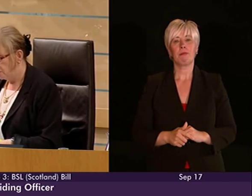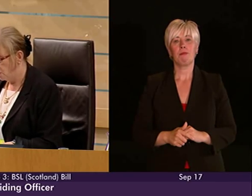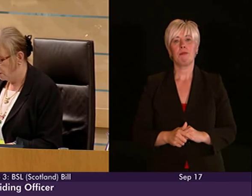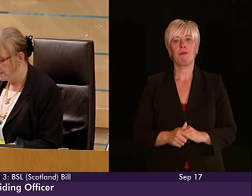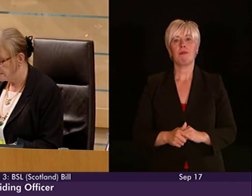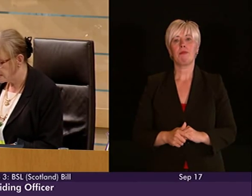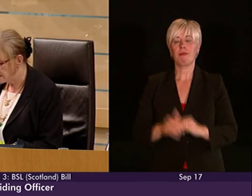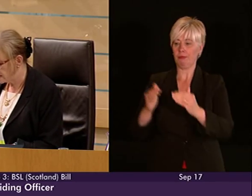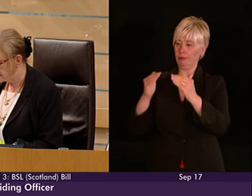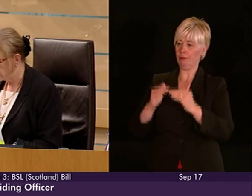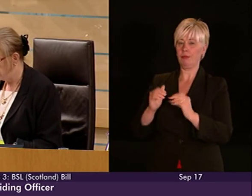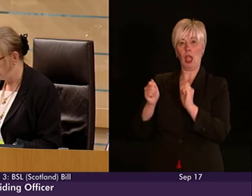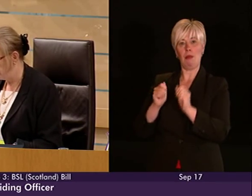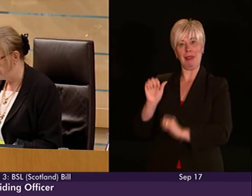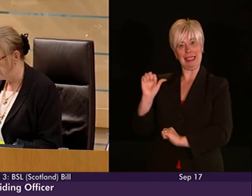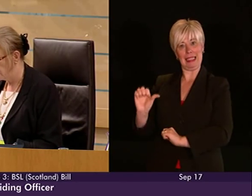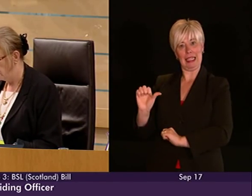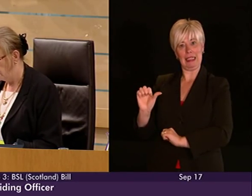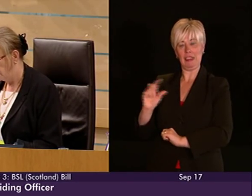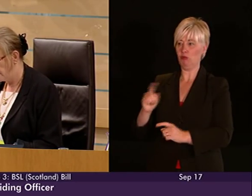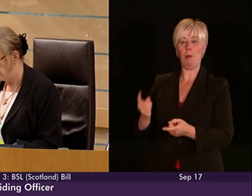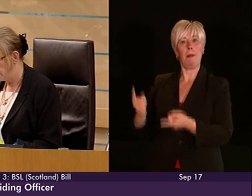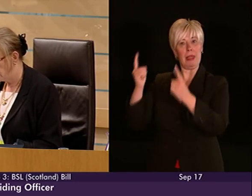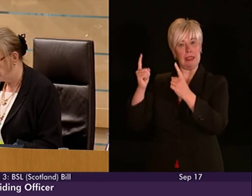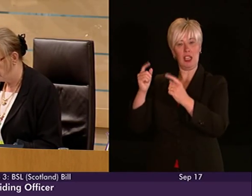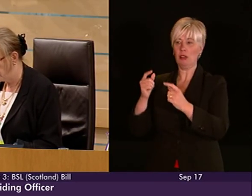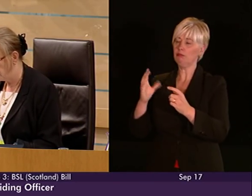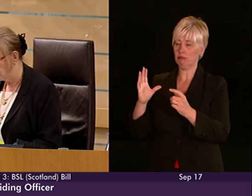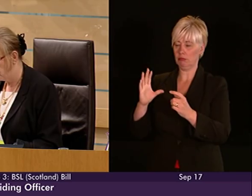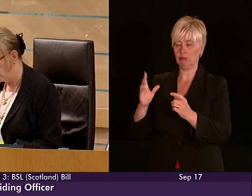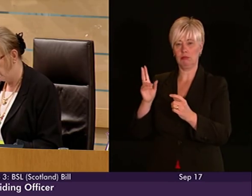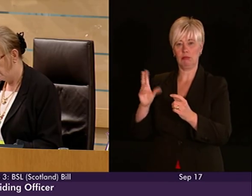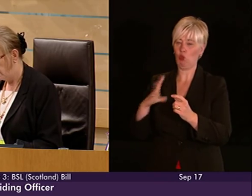I call amendment 6, in the name of the minister, which has already been debated with amendment